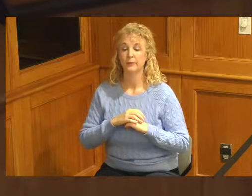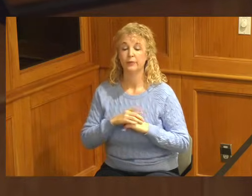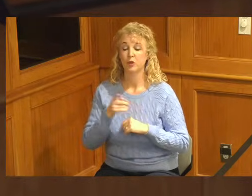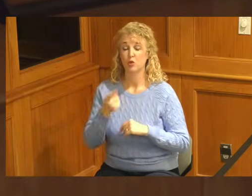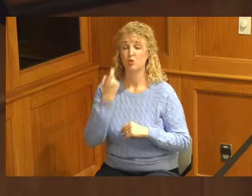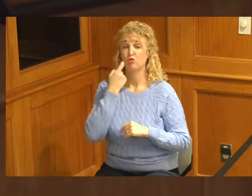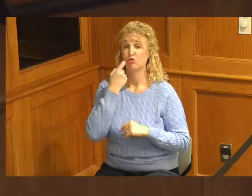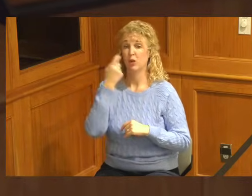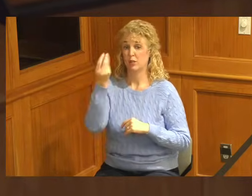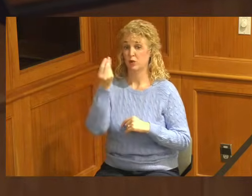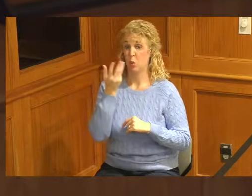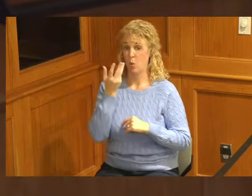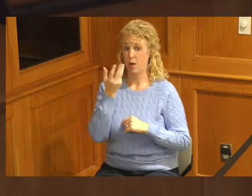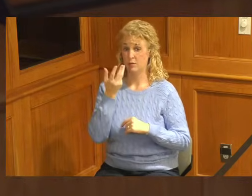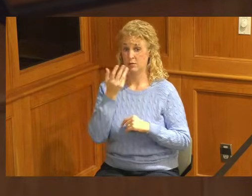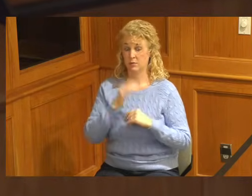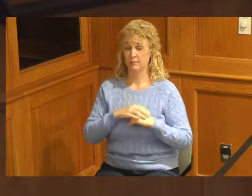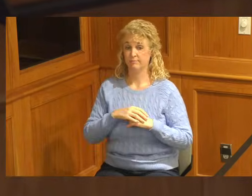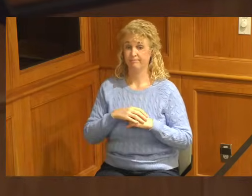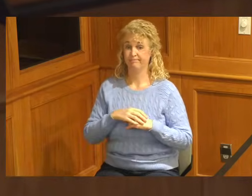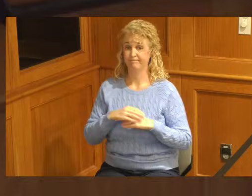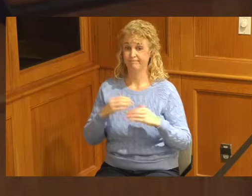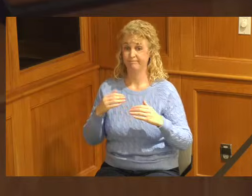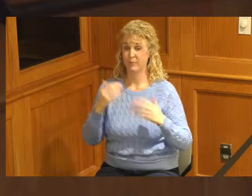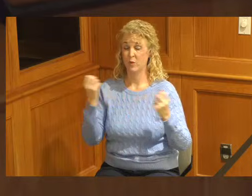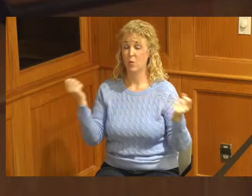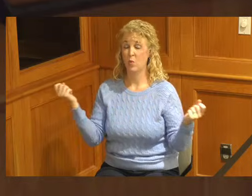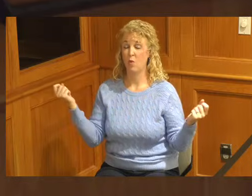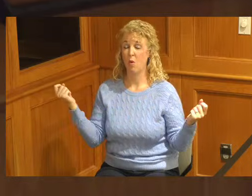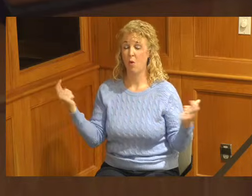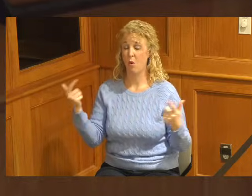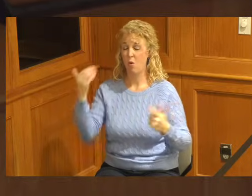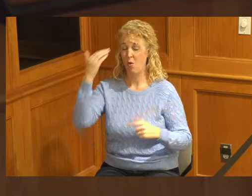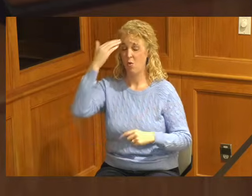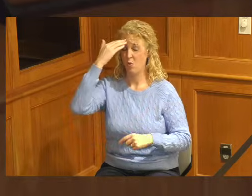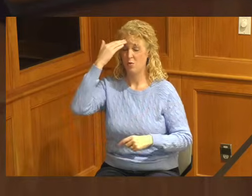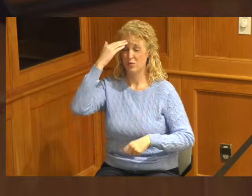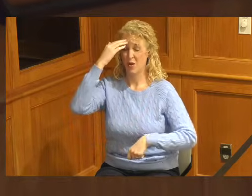told us that there is a deadline and we all know that there's a deadline related to these dollars.